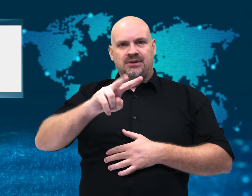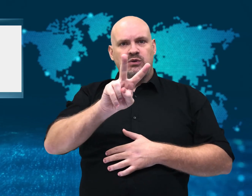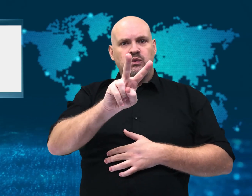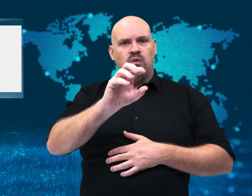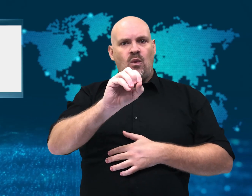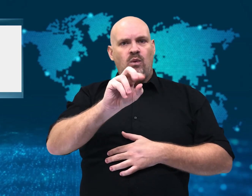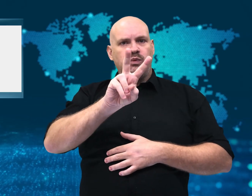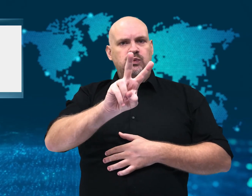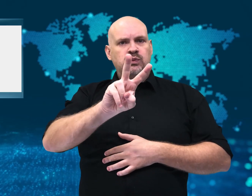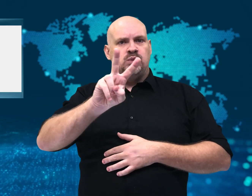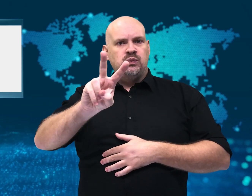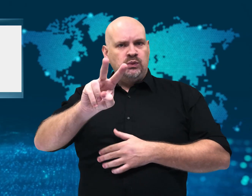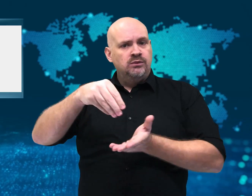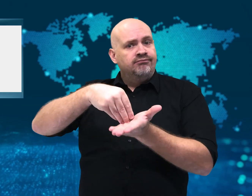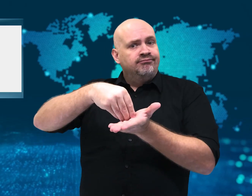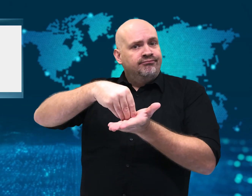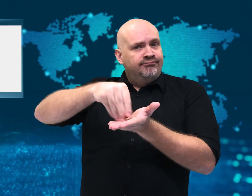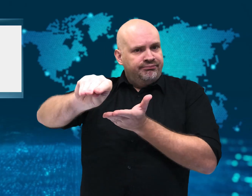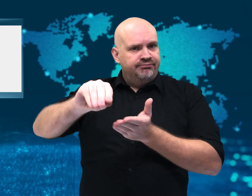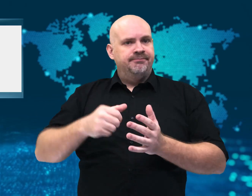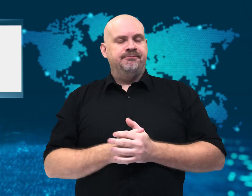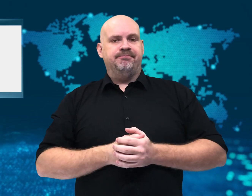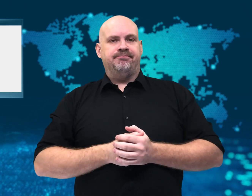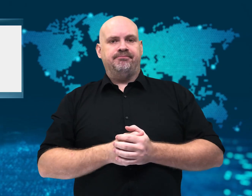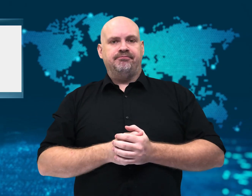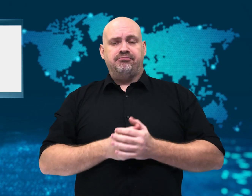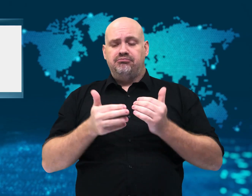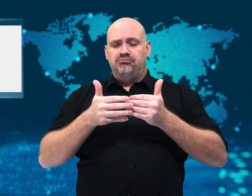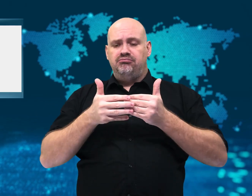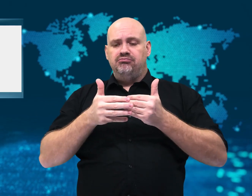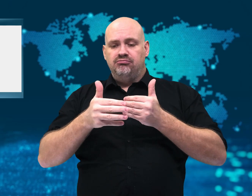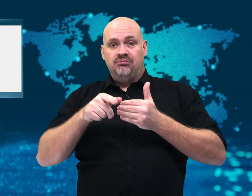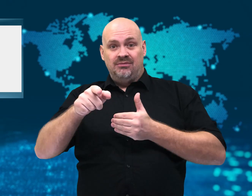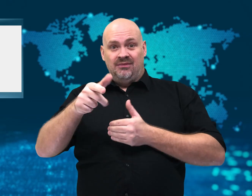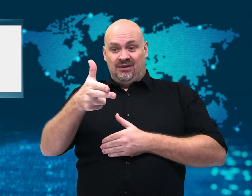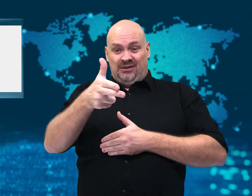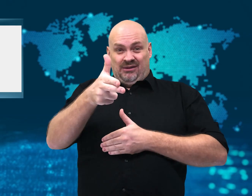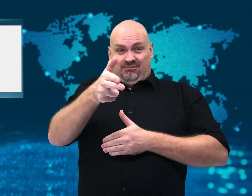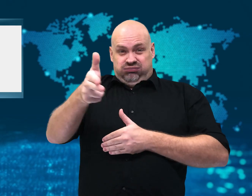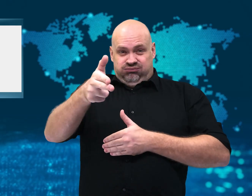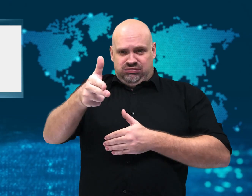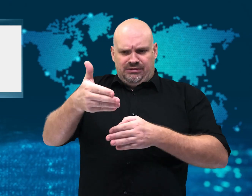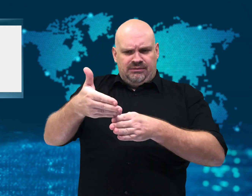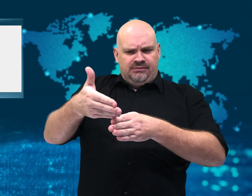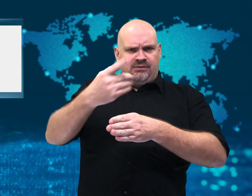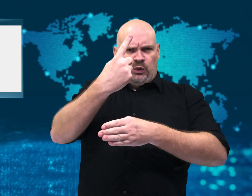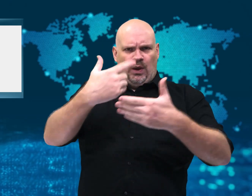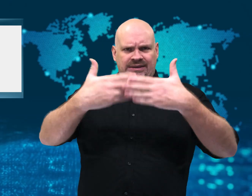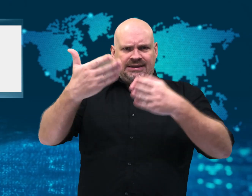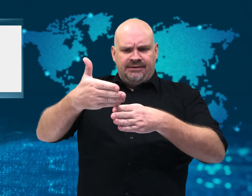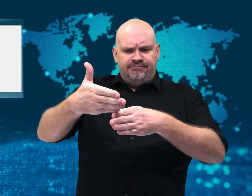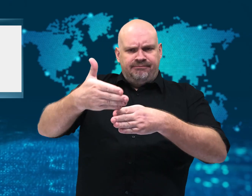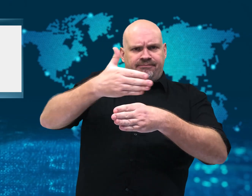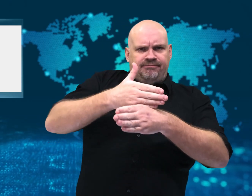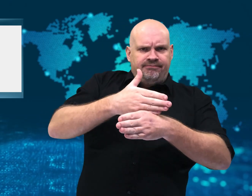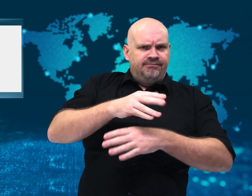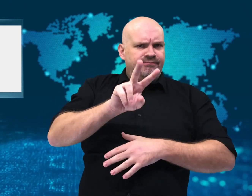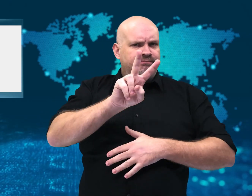a teacher saw Ethan searching for ammunition on his cell phone and